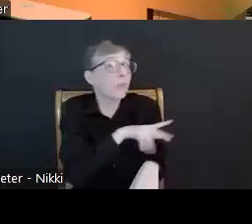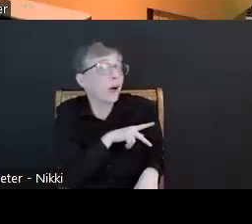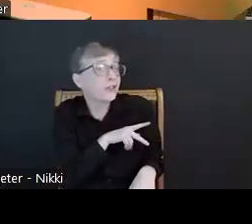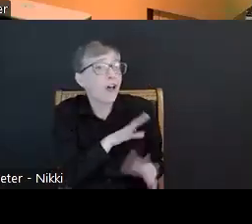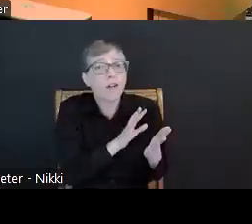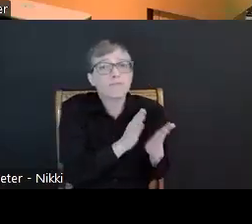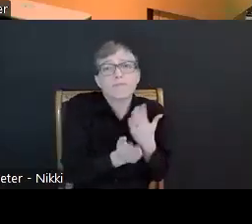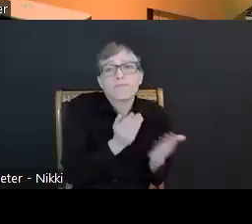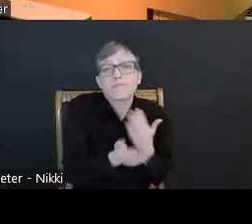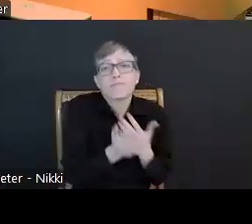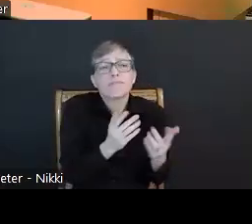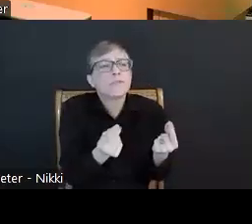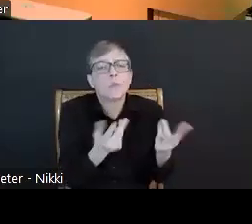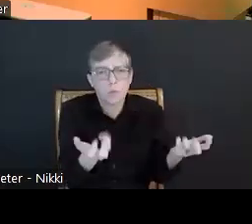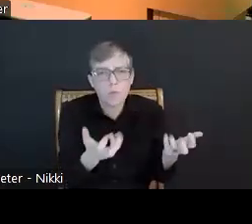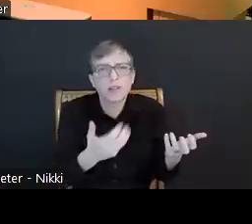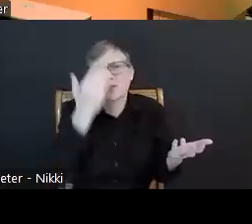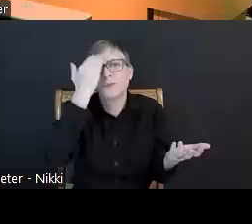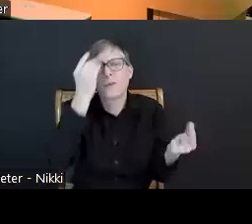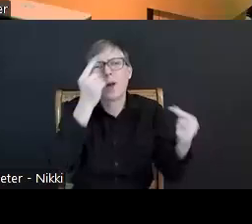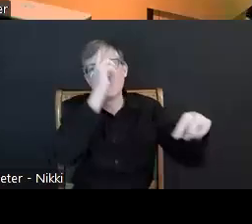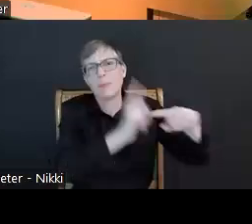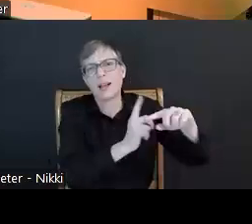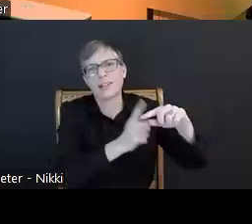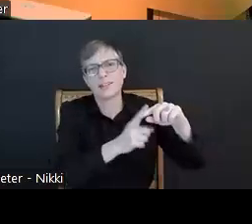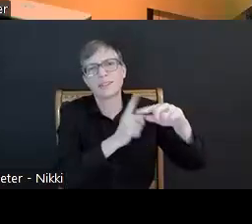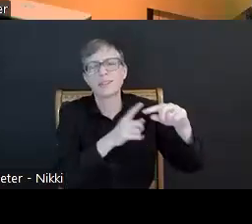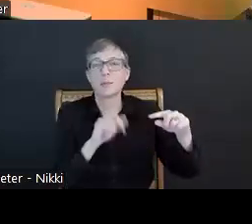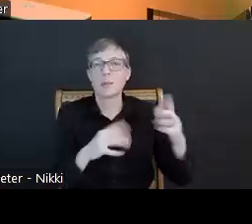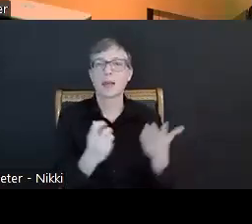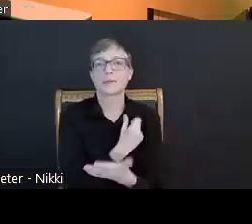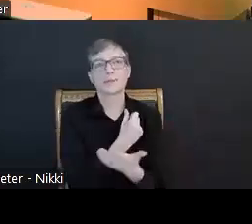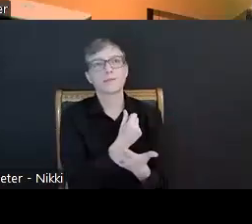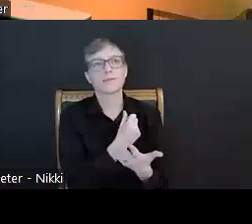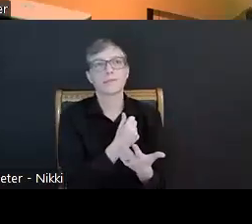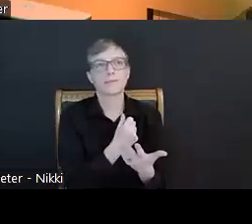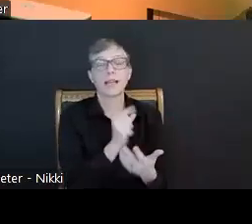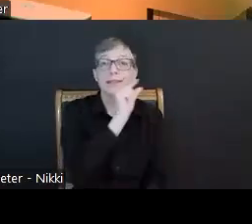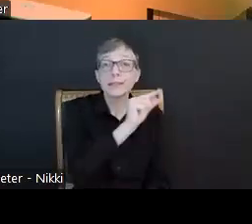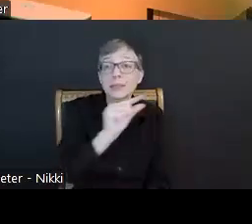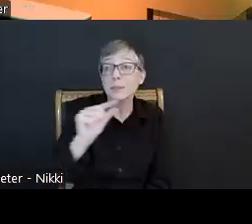really um let those like Savor those things even if there's small gains with a client or something